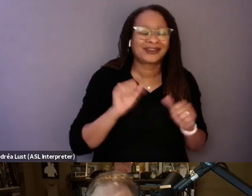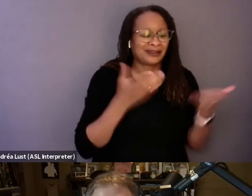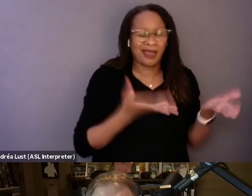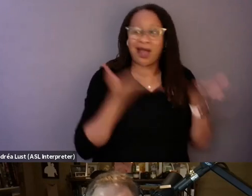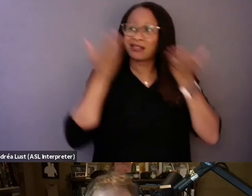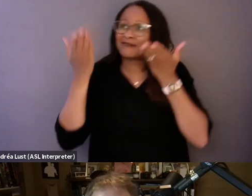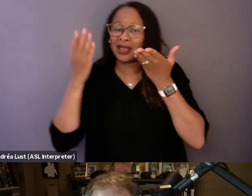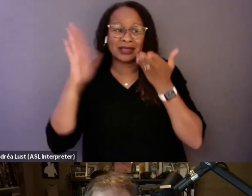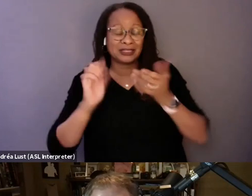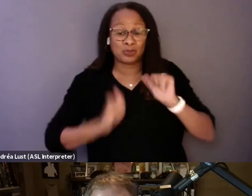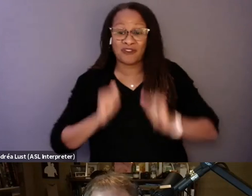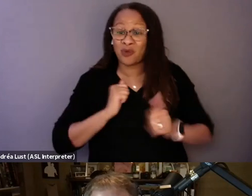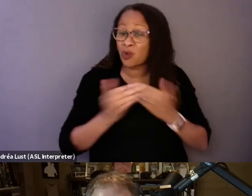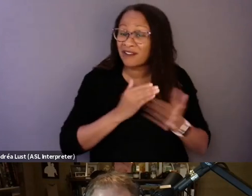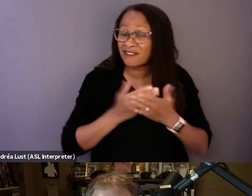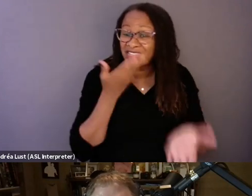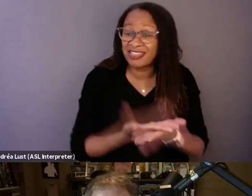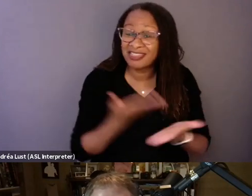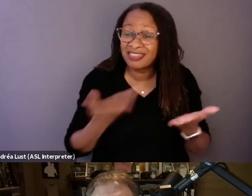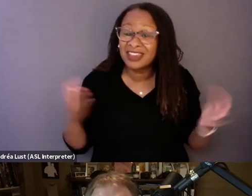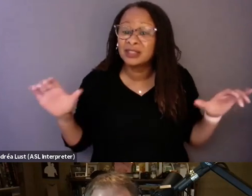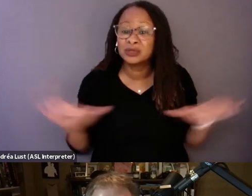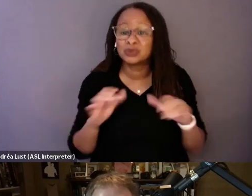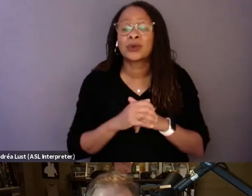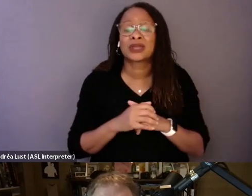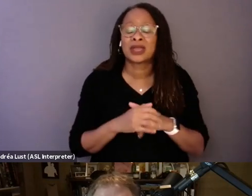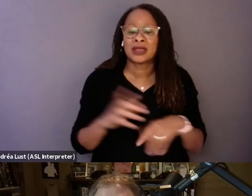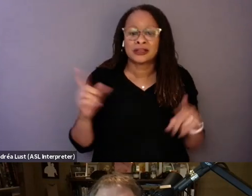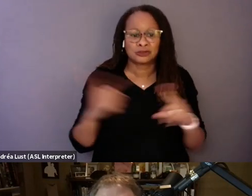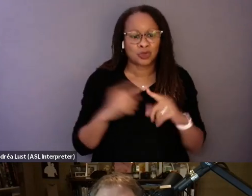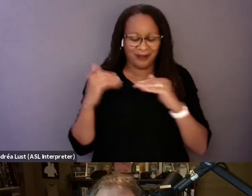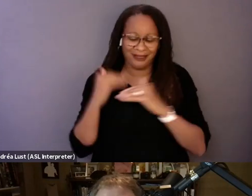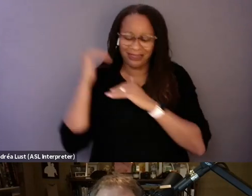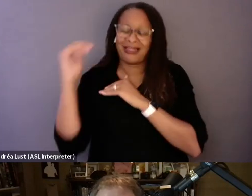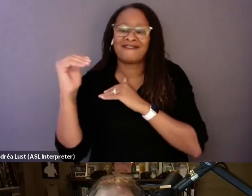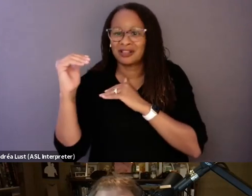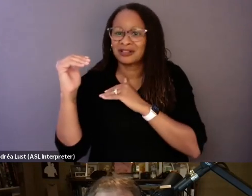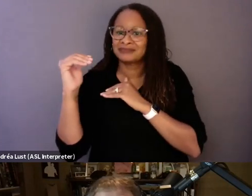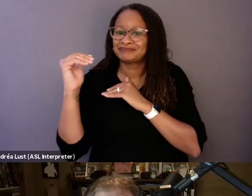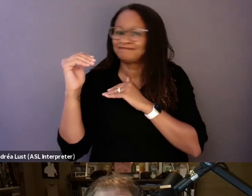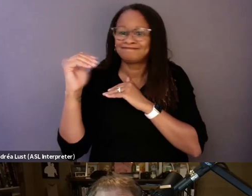whatever the thing that he was doing was to a level that hadn't been experienced before